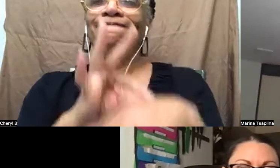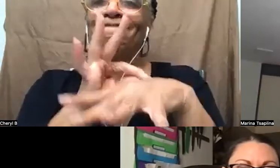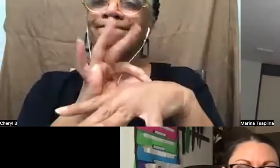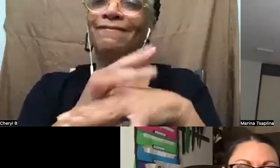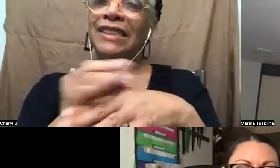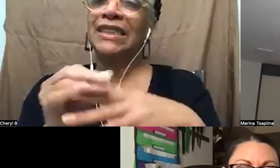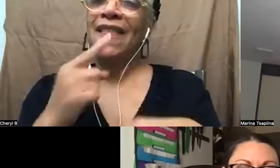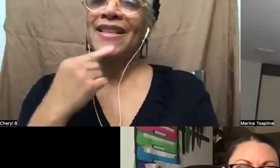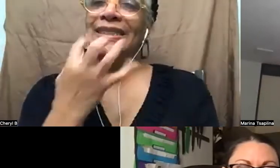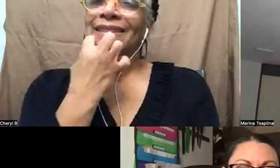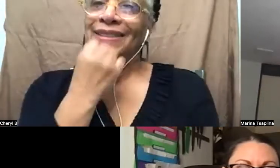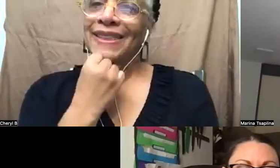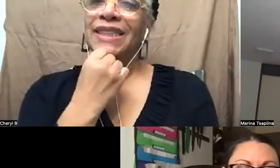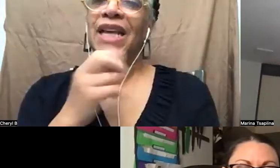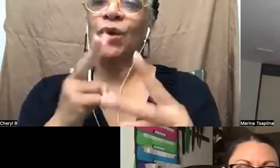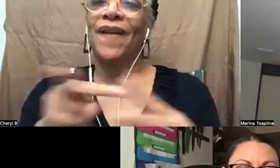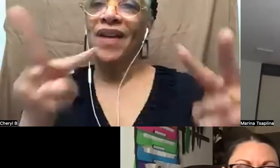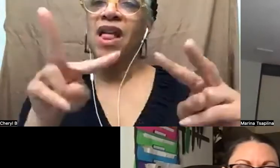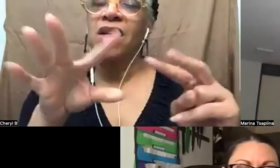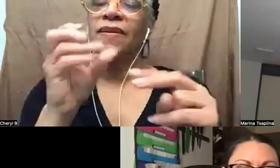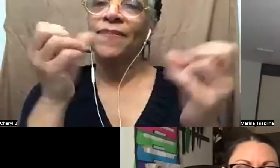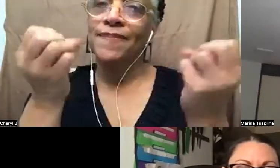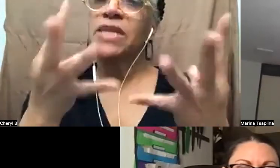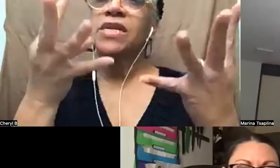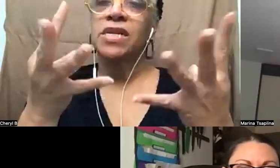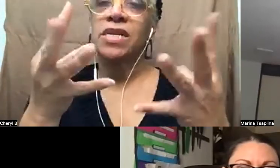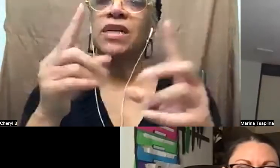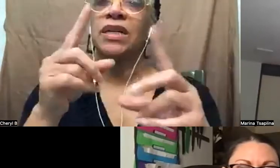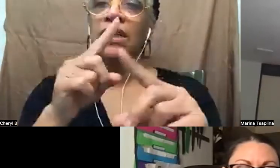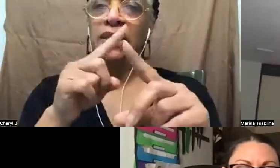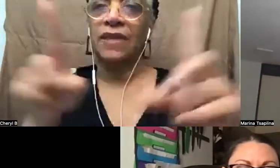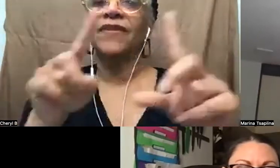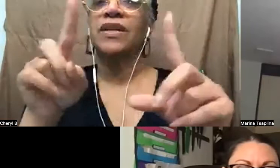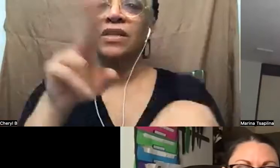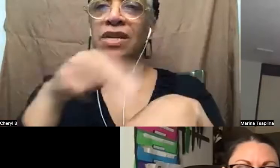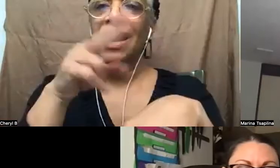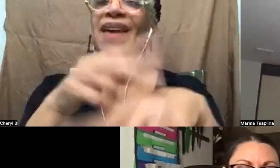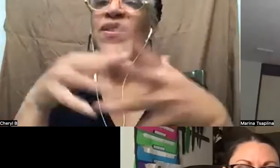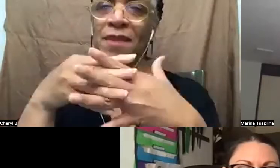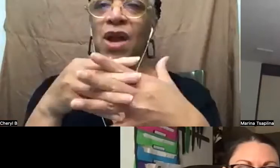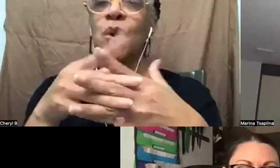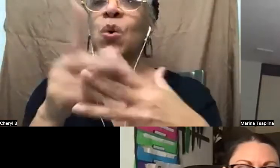the home of Indigenous peoples whose current primary economy comes from vampire tourism,